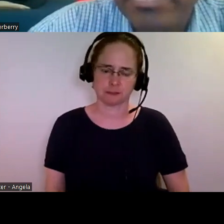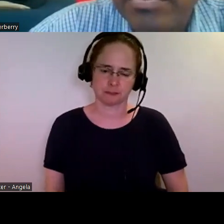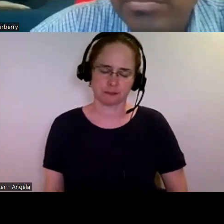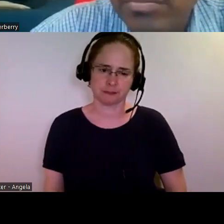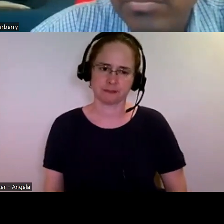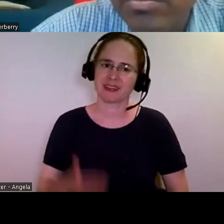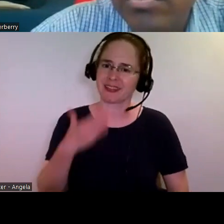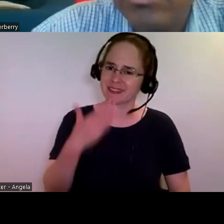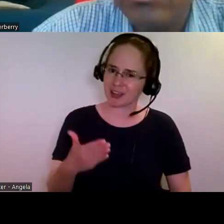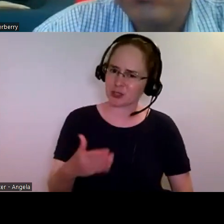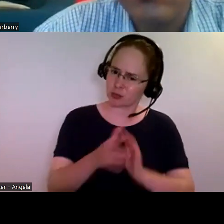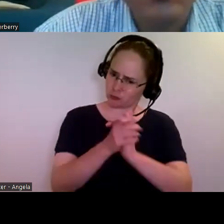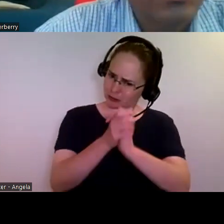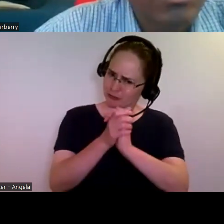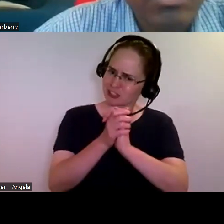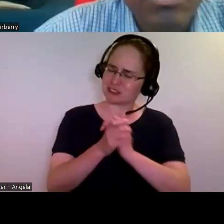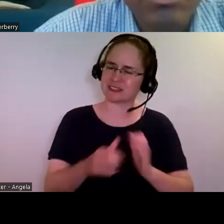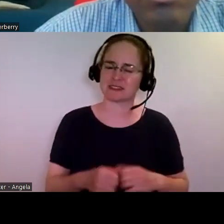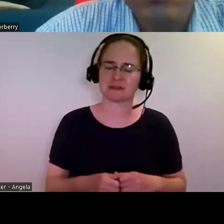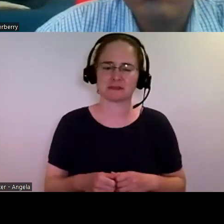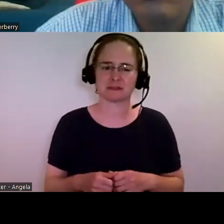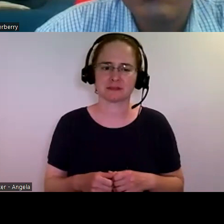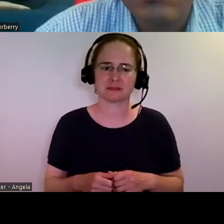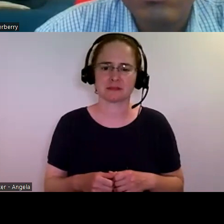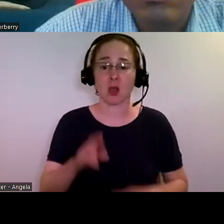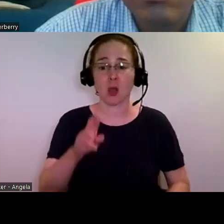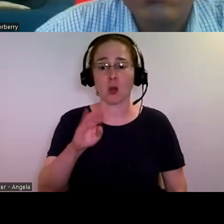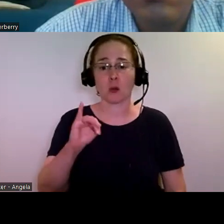(Stephanie Picazo) Thank you and congratulations. Riley,